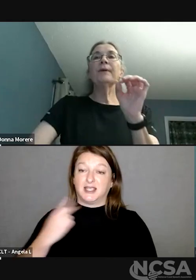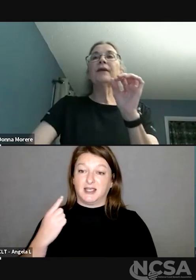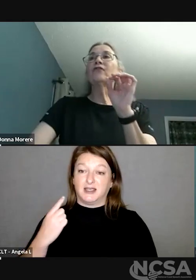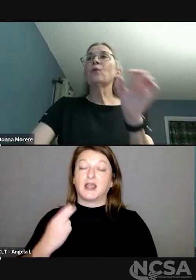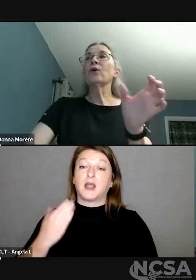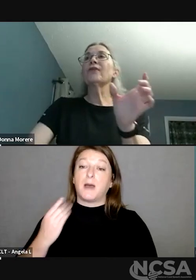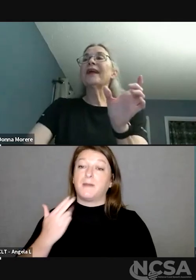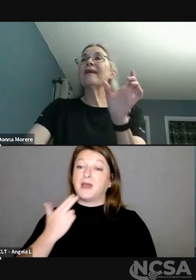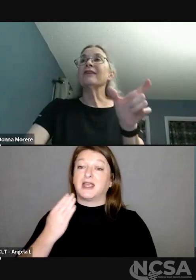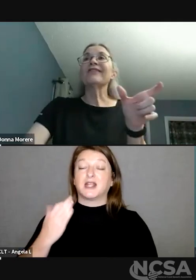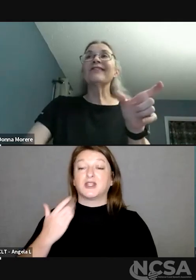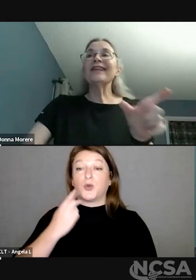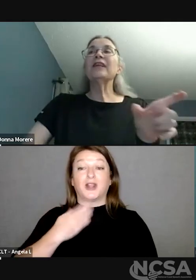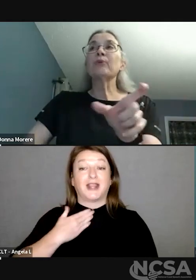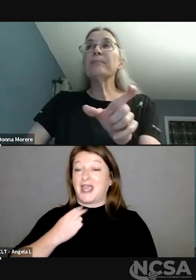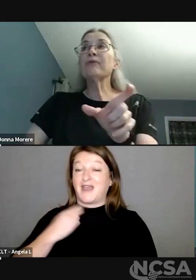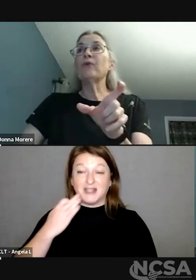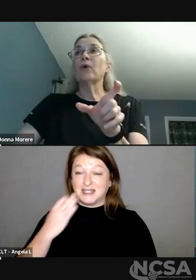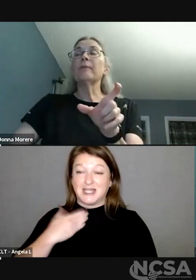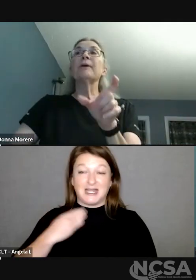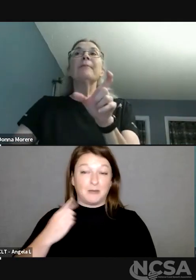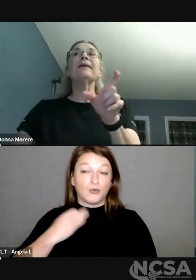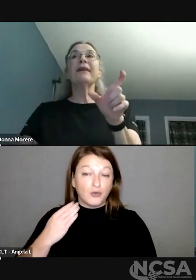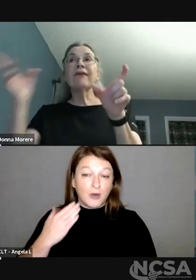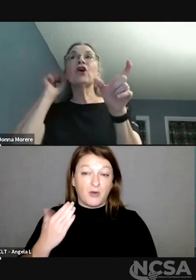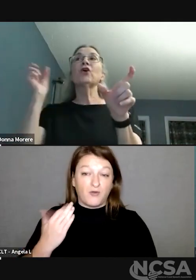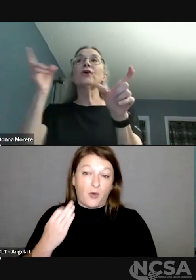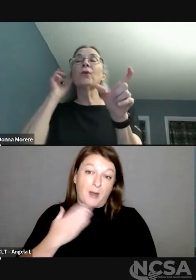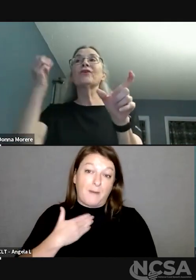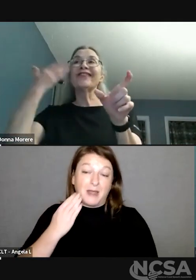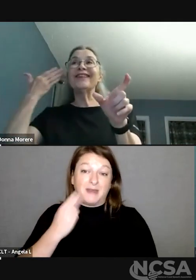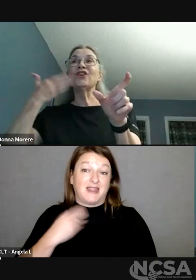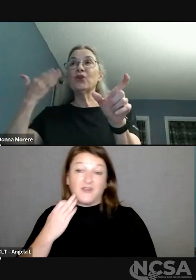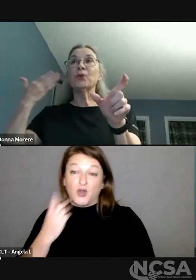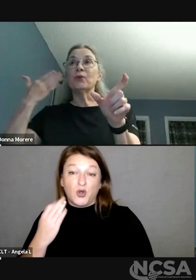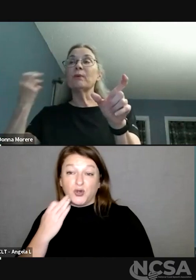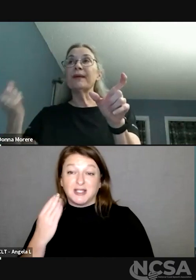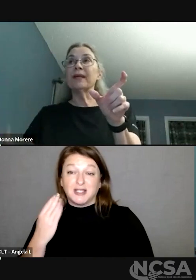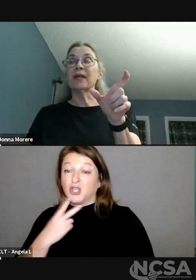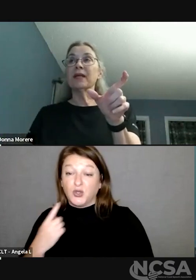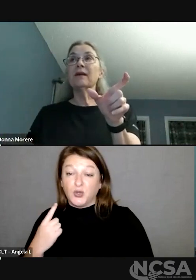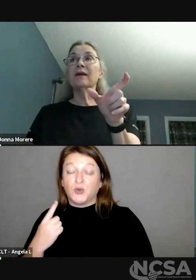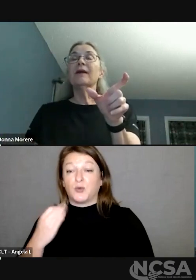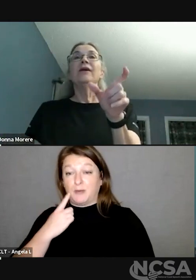the word that they haven't seen in print before. But maybe they've heard or seen cued repeatedly.